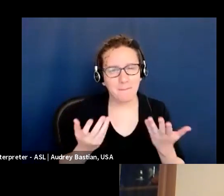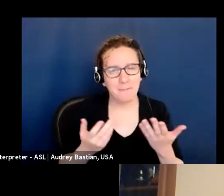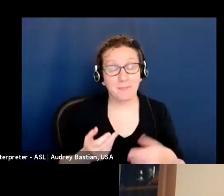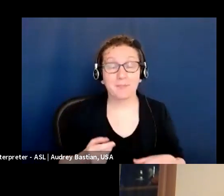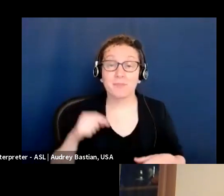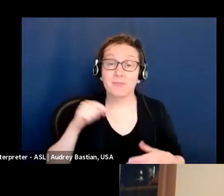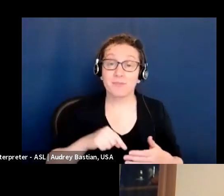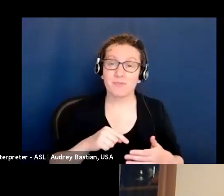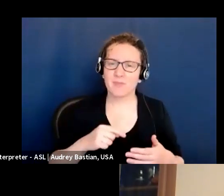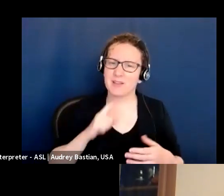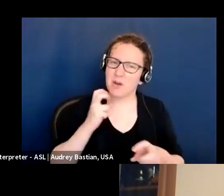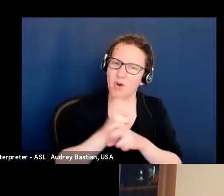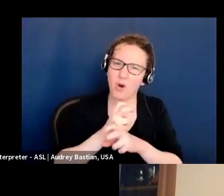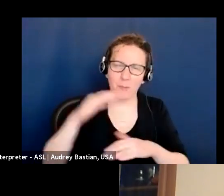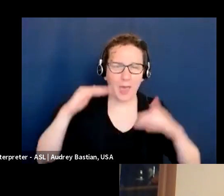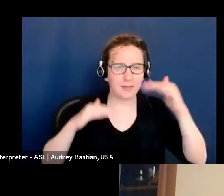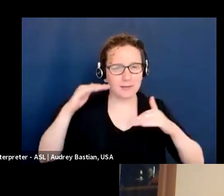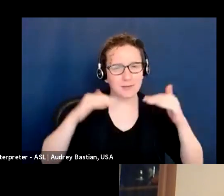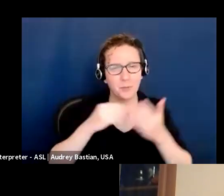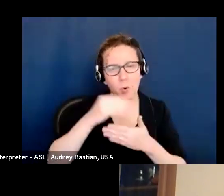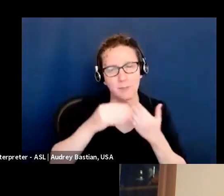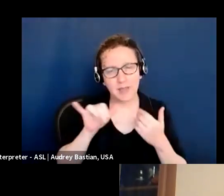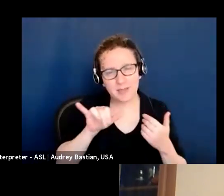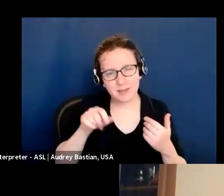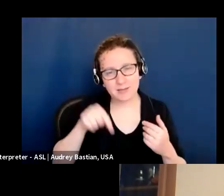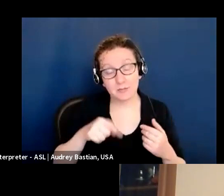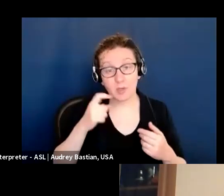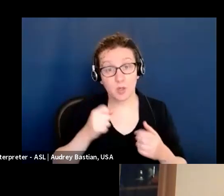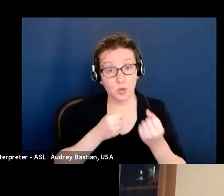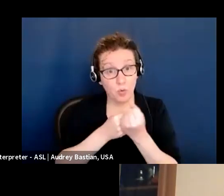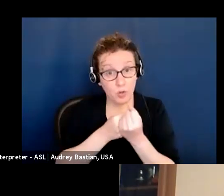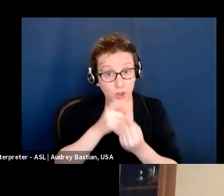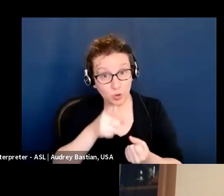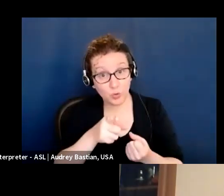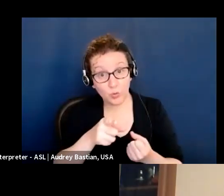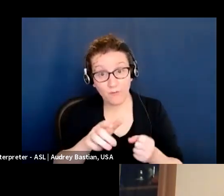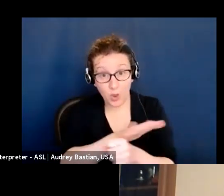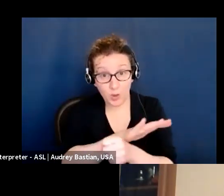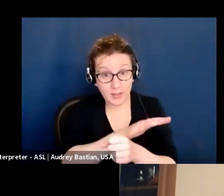I think it's a hard balance for programs like this because they're supporting you fully as a student.